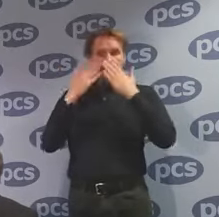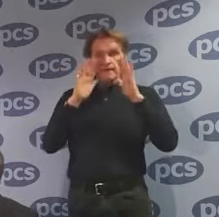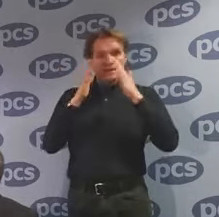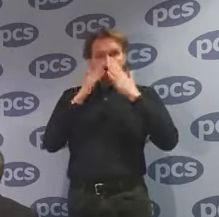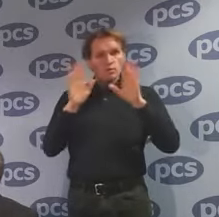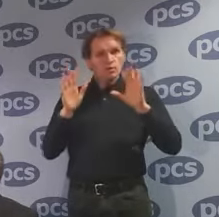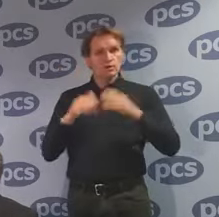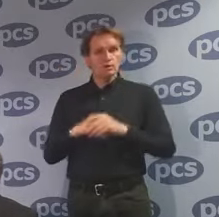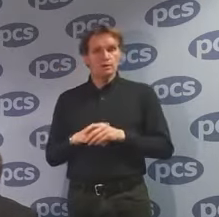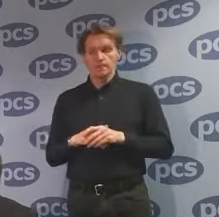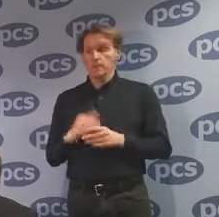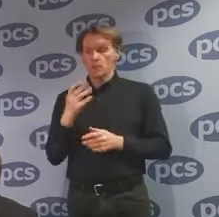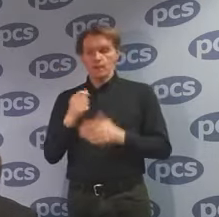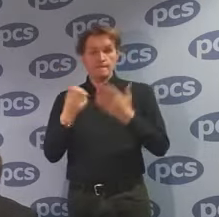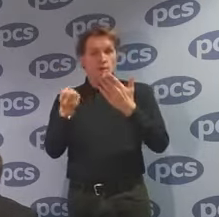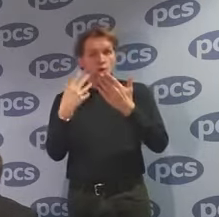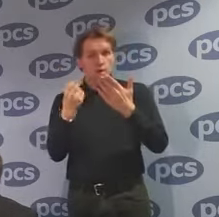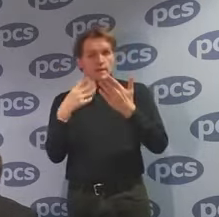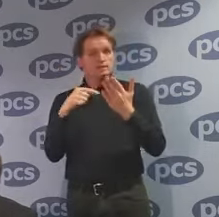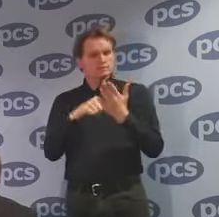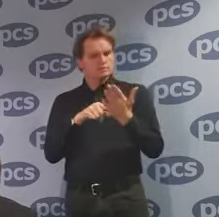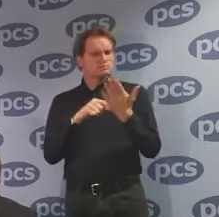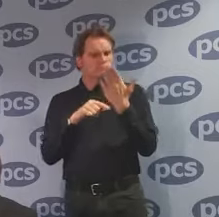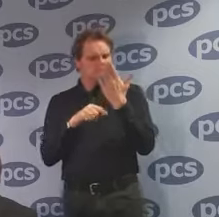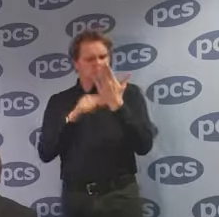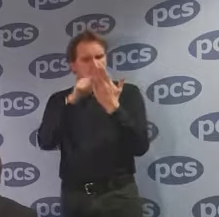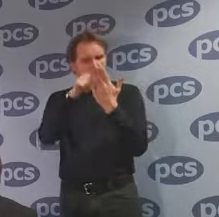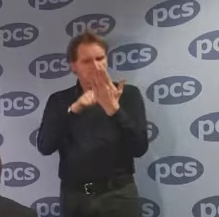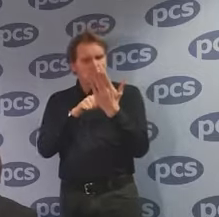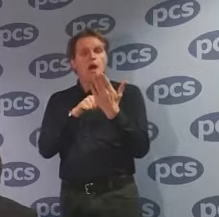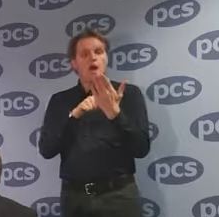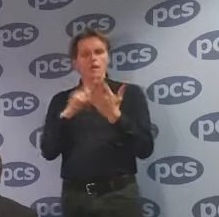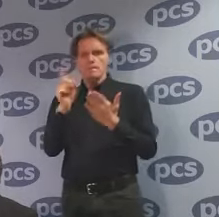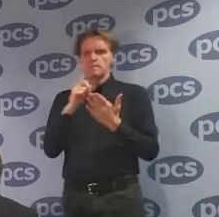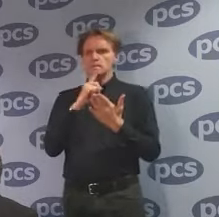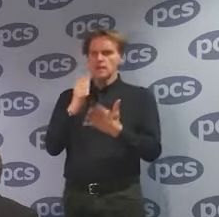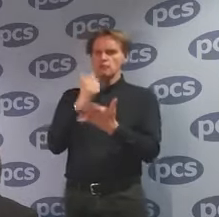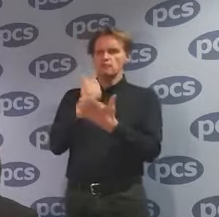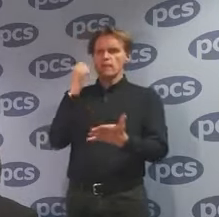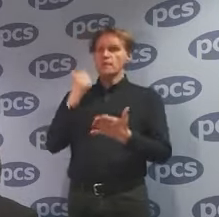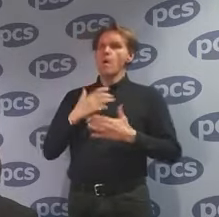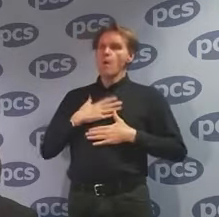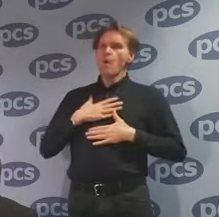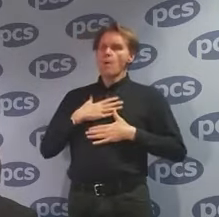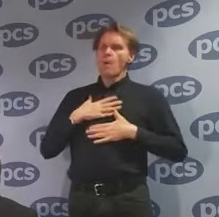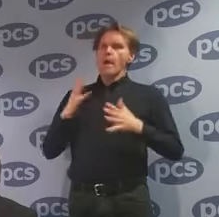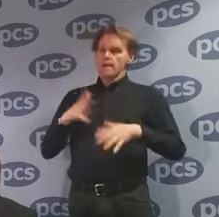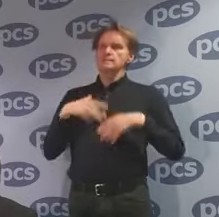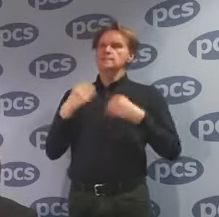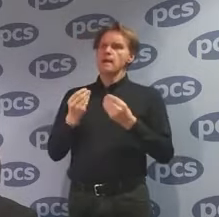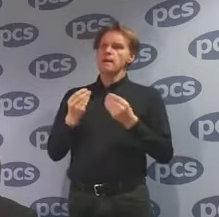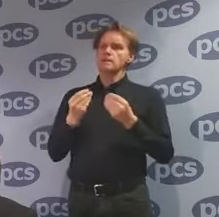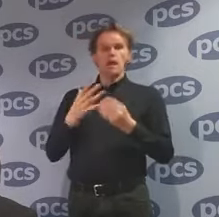even had some comments from people who said that it's great and that they're inspired to become a rep because of the the way that they see and I think